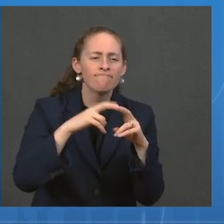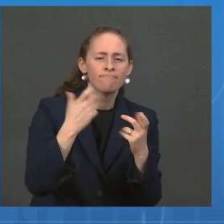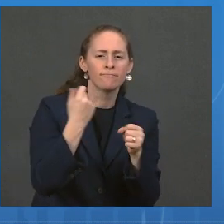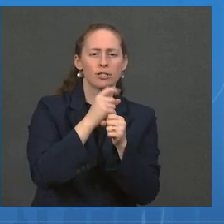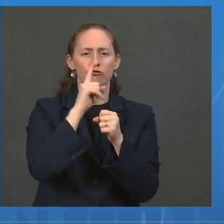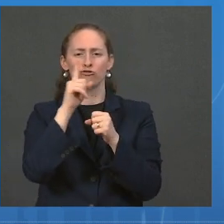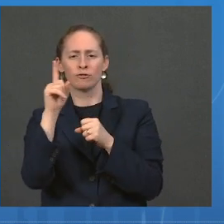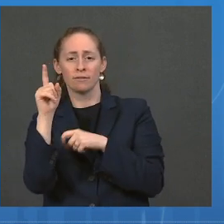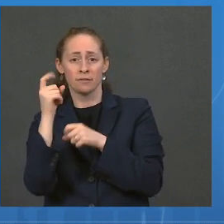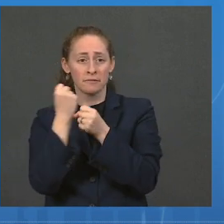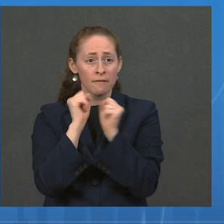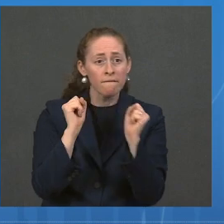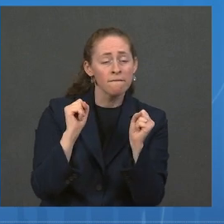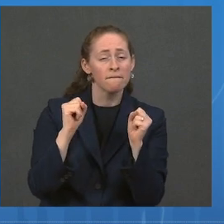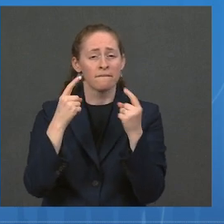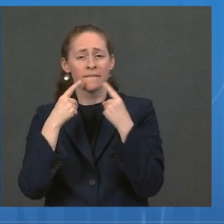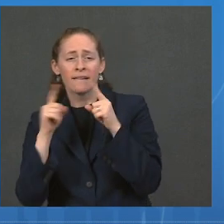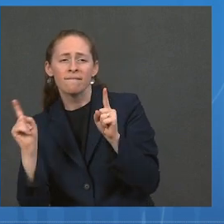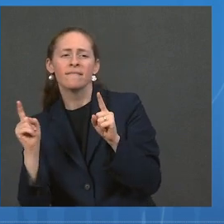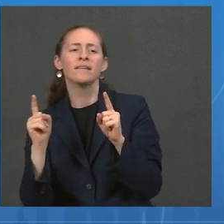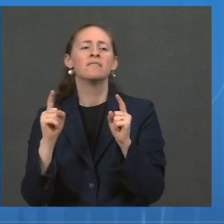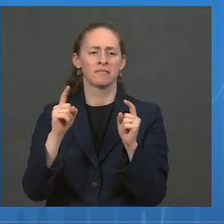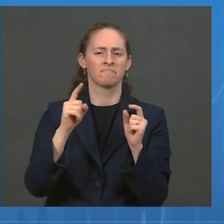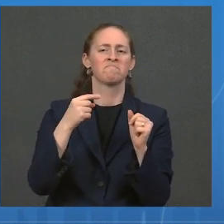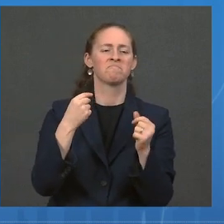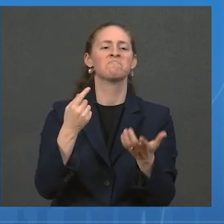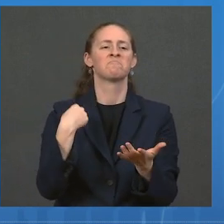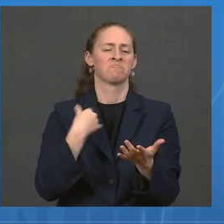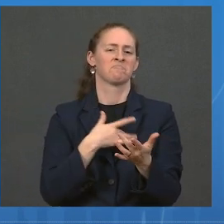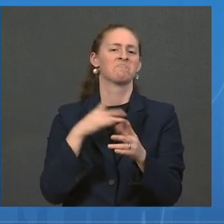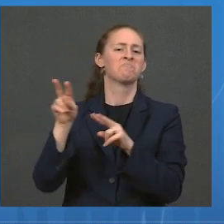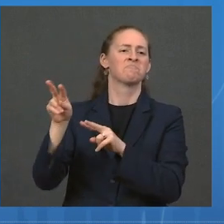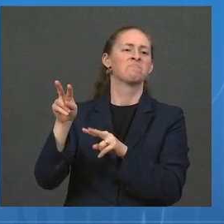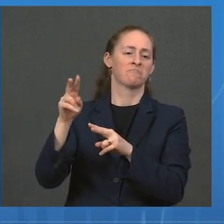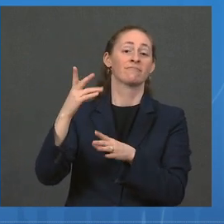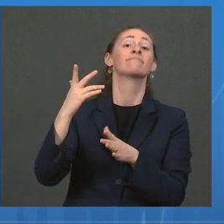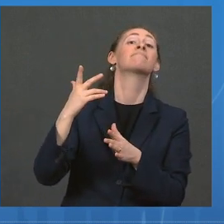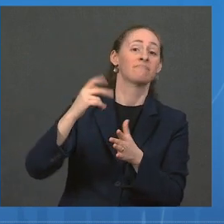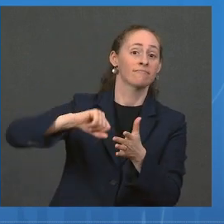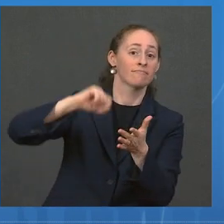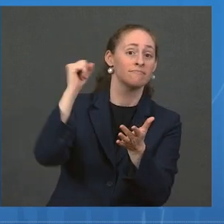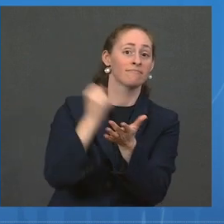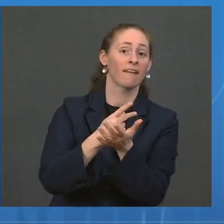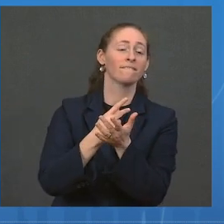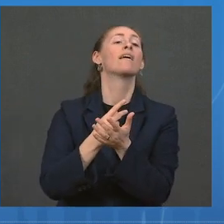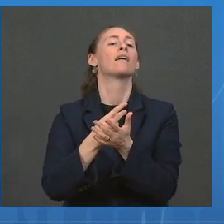We are all hoping that this process will culminate with the option to vaccinate our children ages 5 to 11.